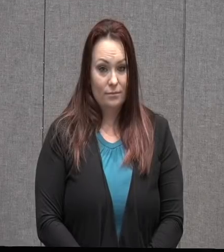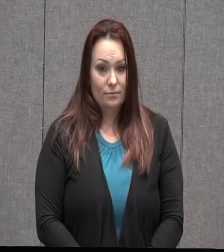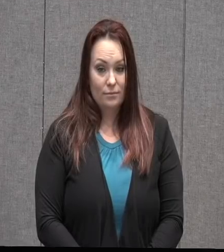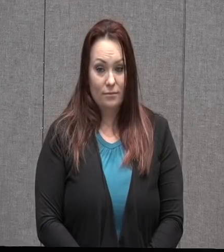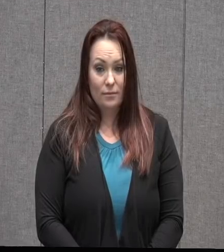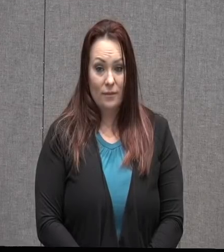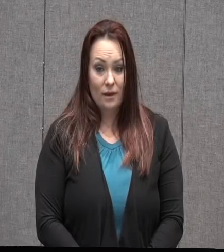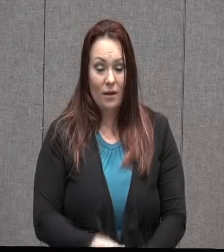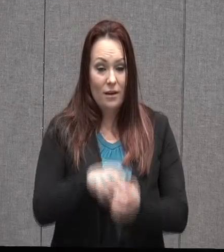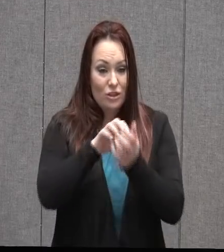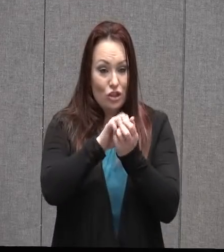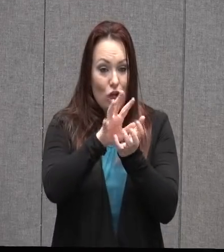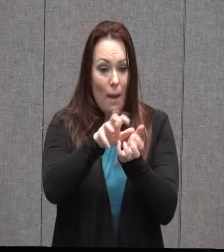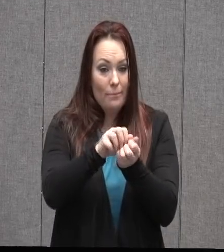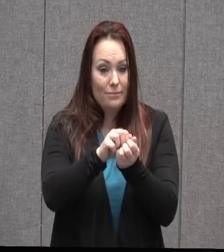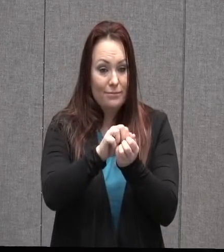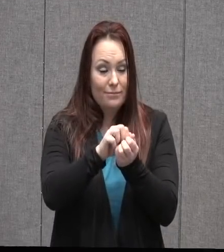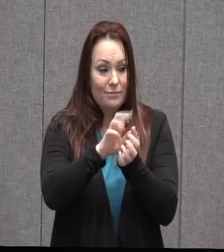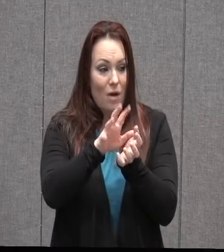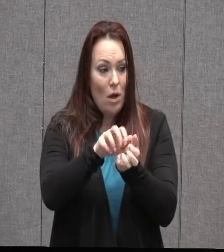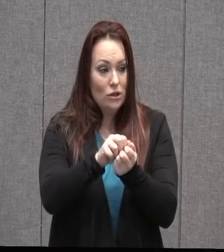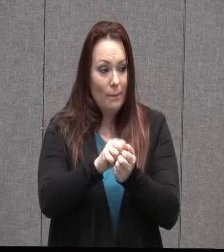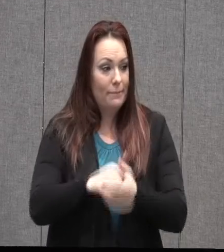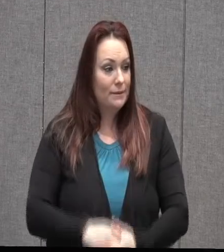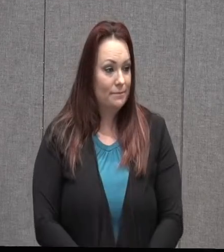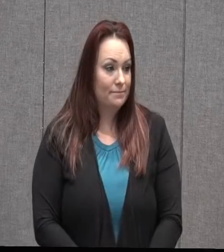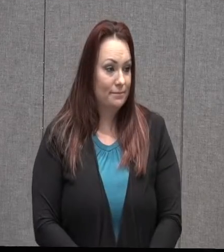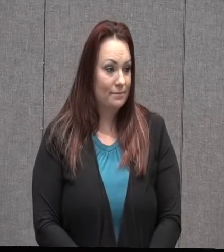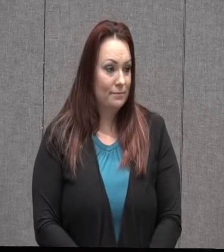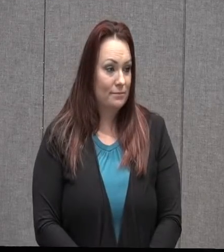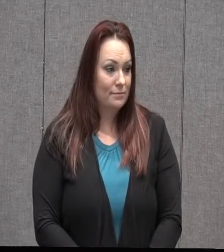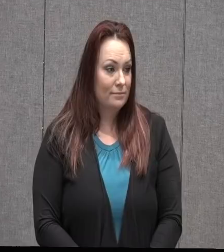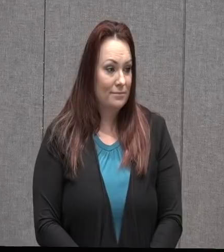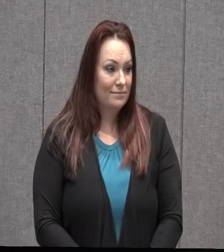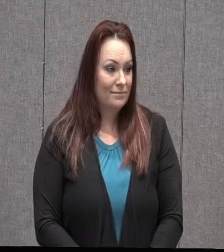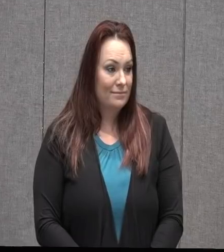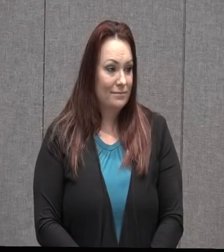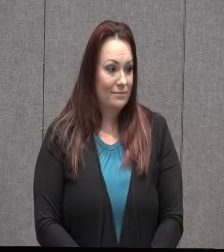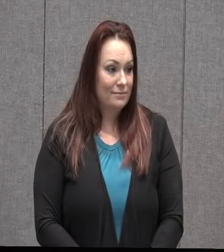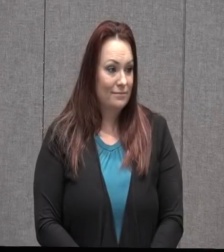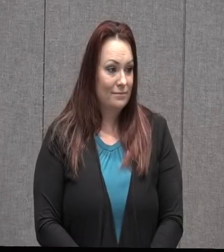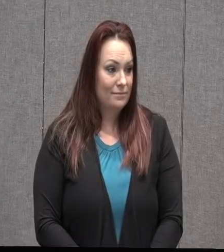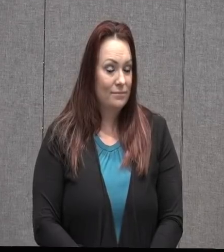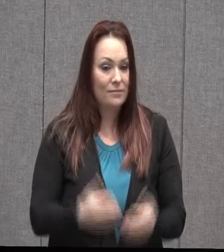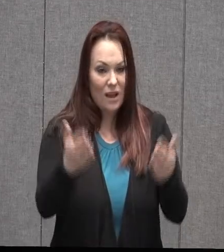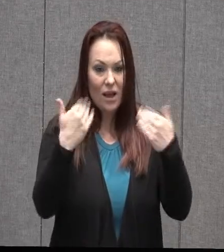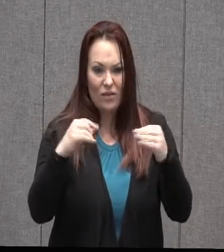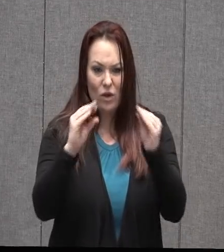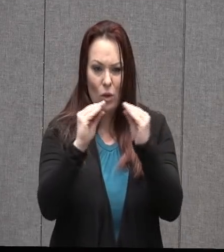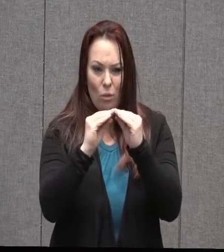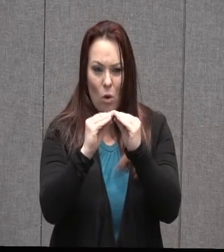Chomp, good. Okay, just a couple more to go.